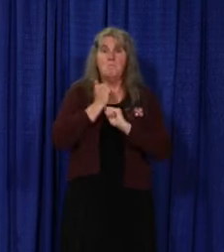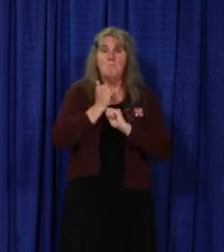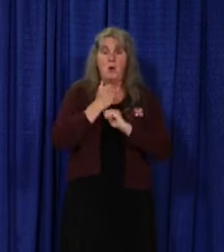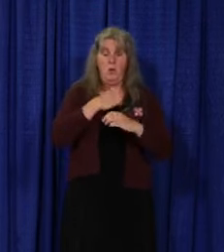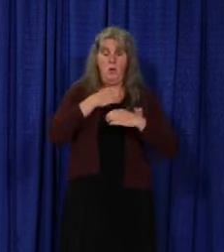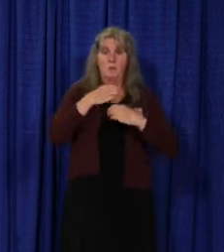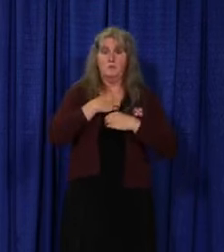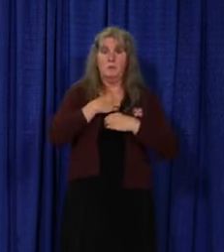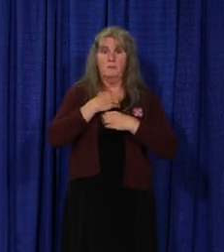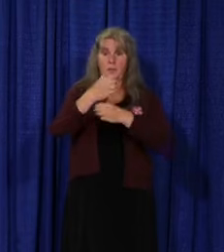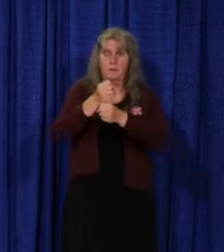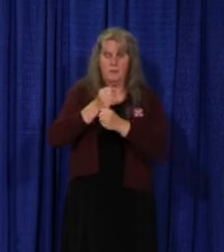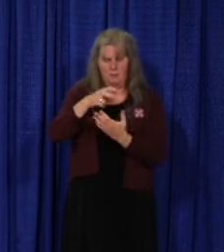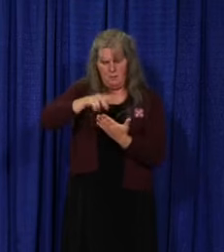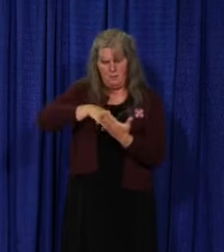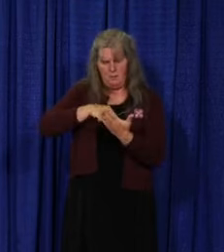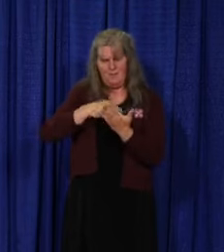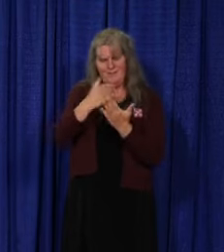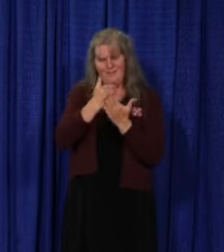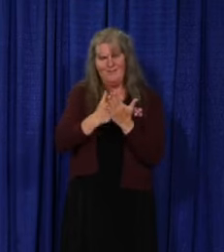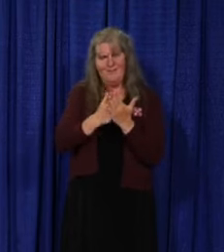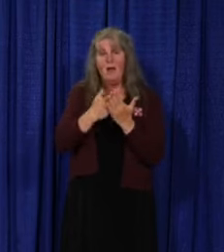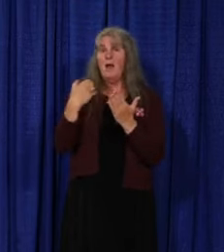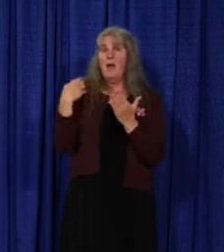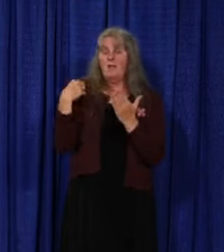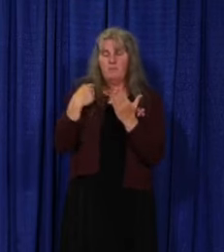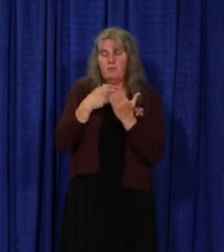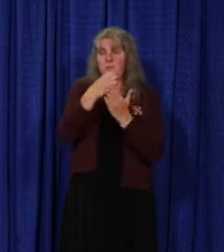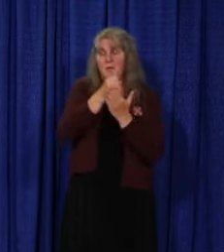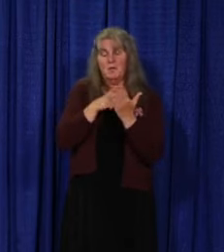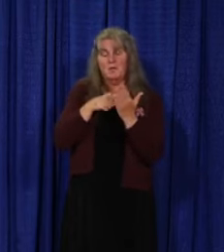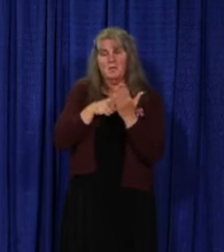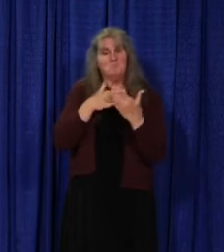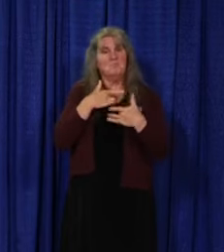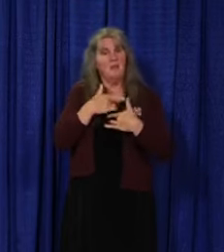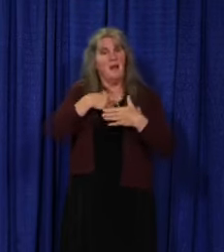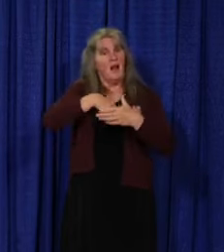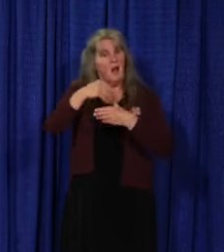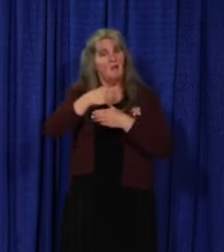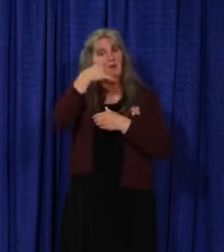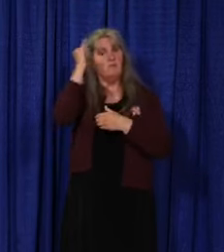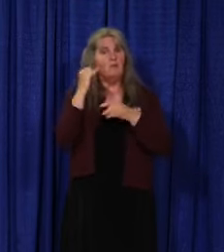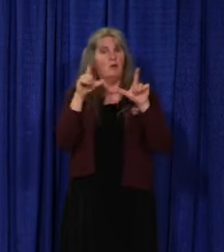complaints that we do get, enforcement -- it is about out of territory plates which end up